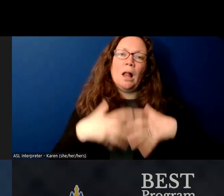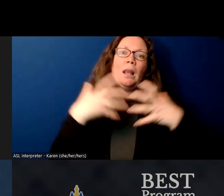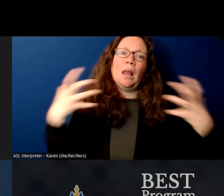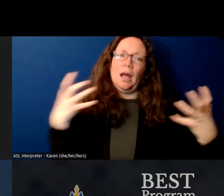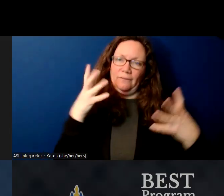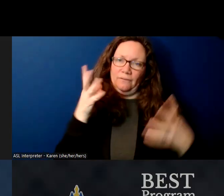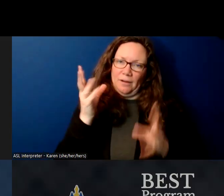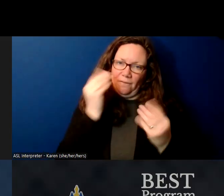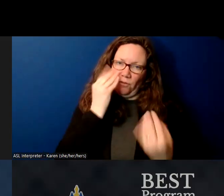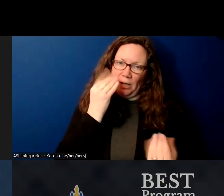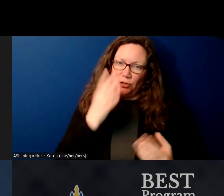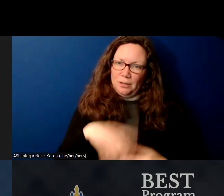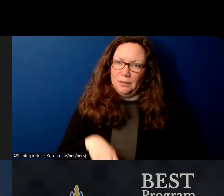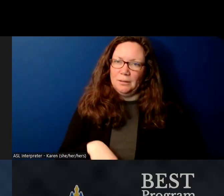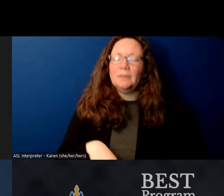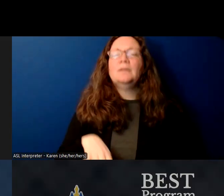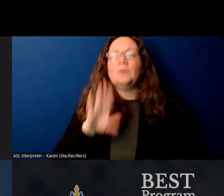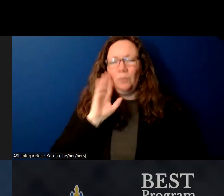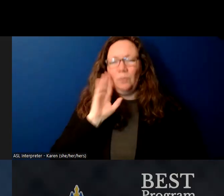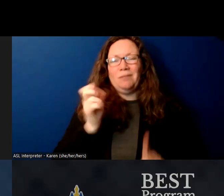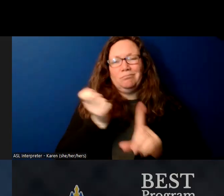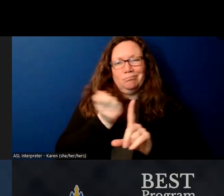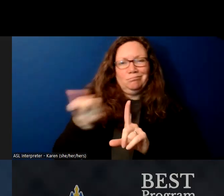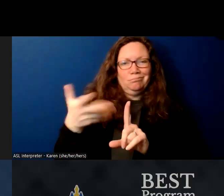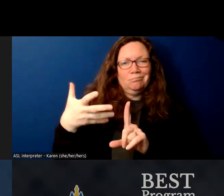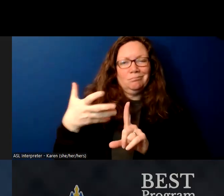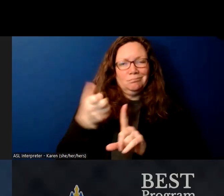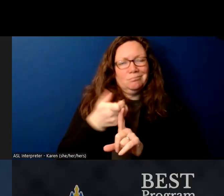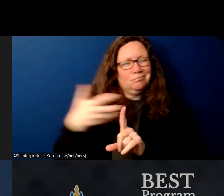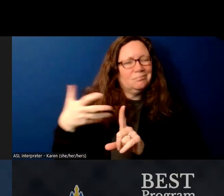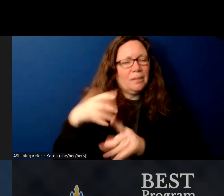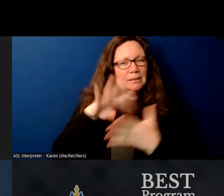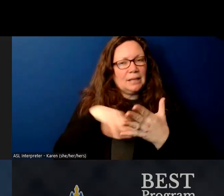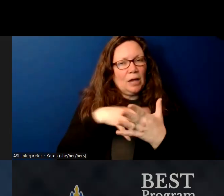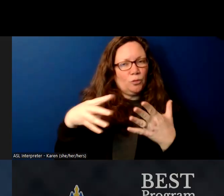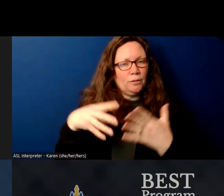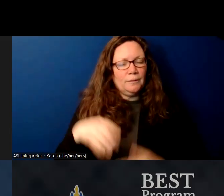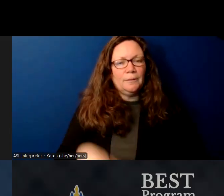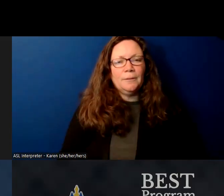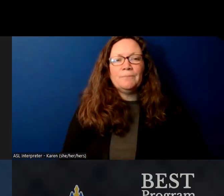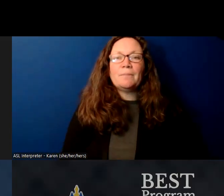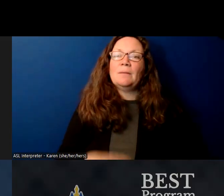Of activities in Mars and in mosaic to remind you of what you need to be doing.